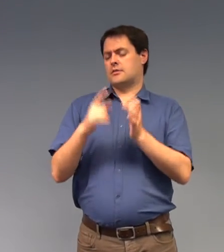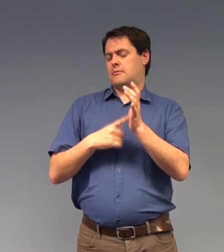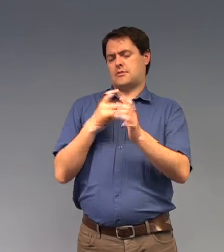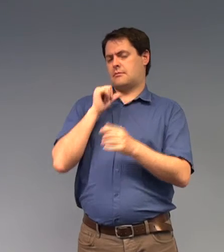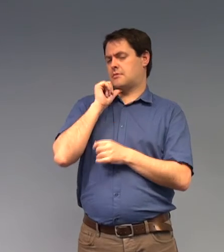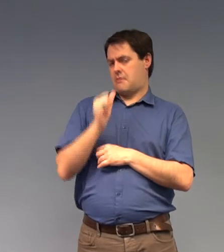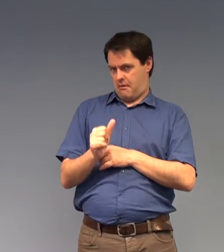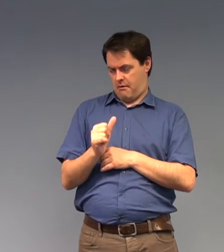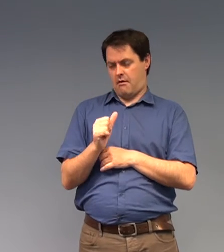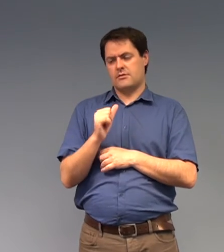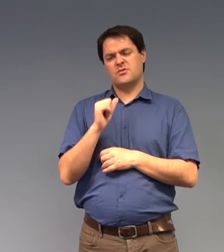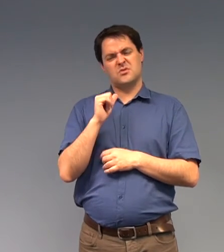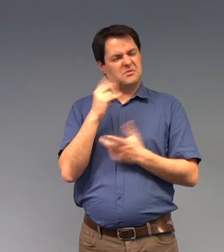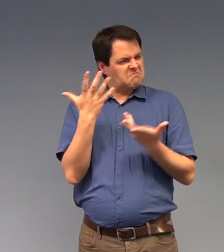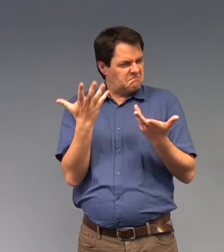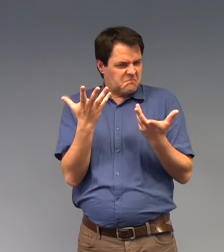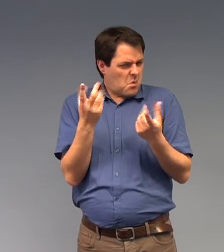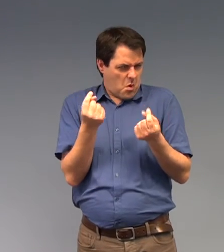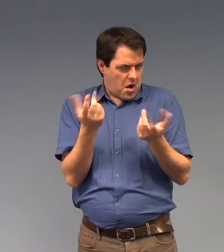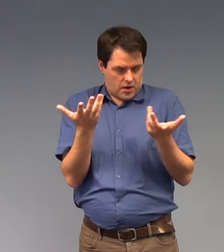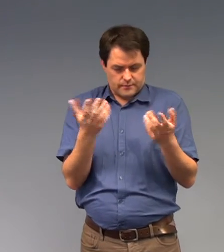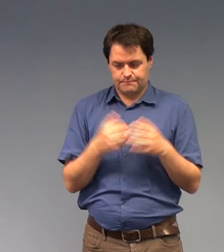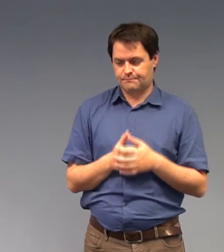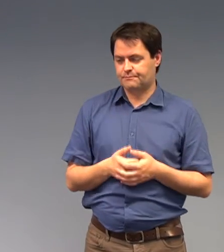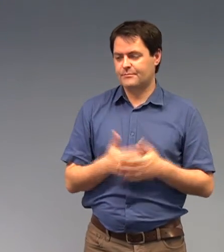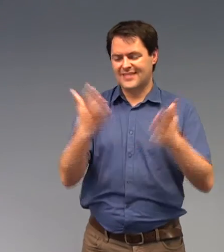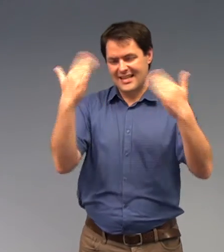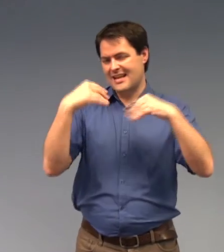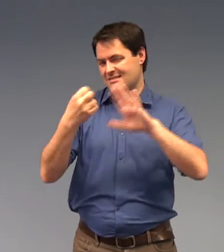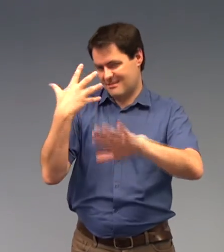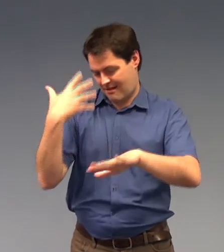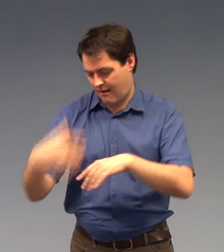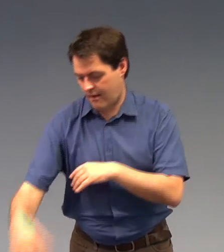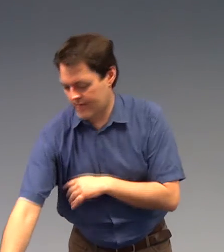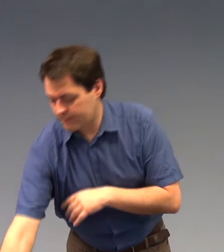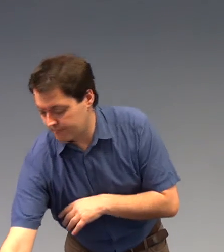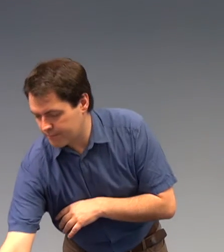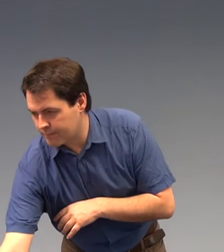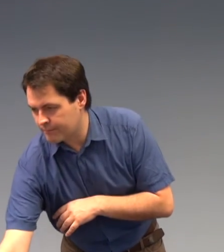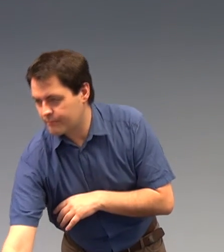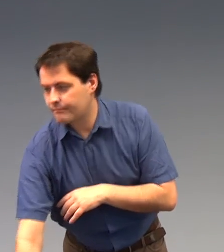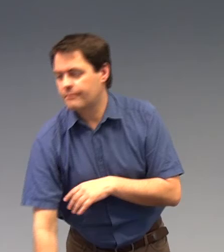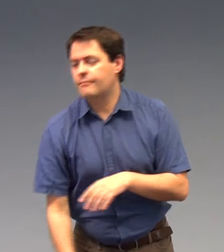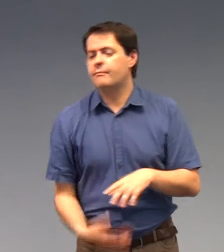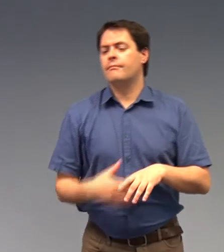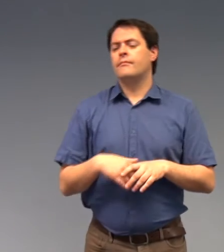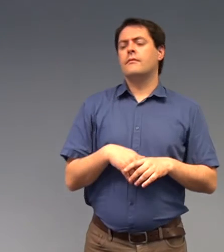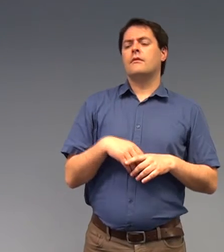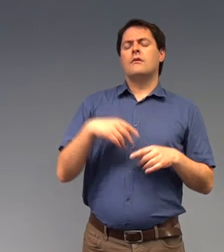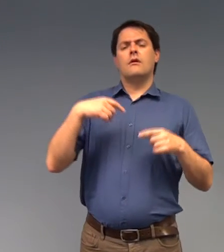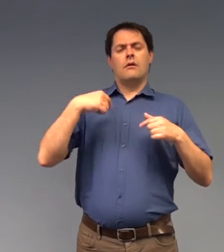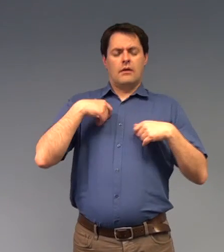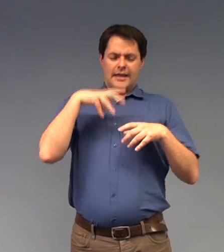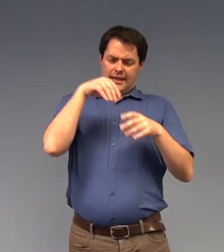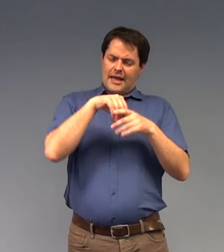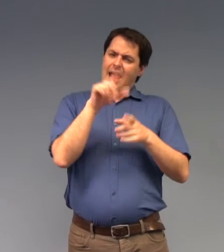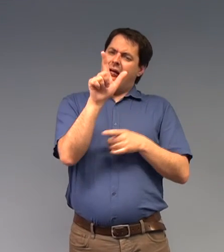to look at whether Deaf and hearing people made similar or different decisions, and what that looked like. So, if we move on to the next slide.